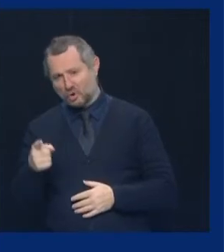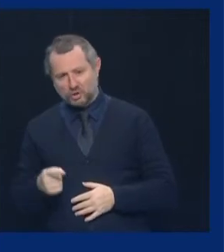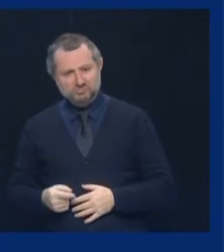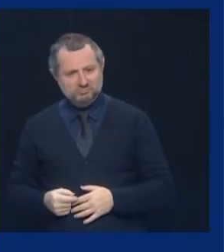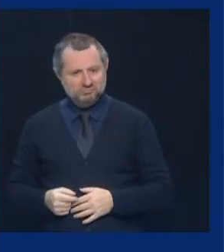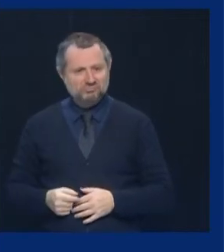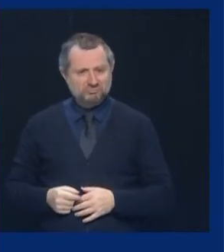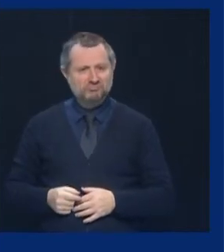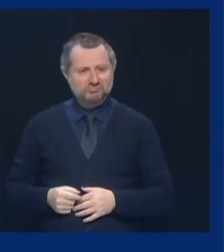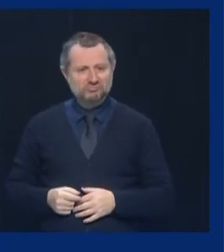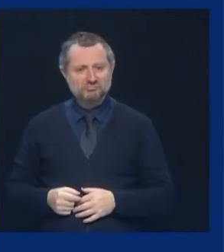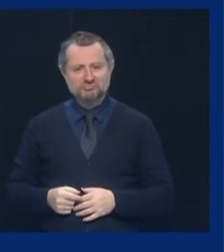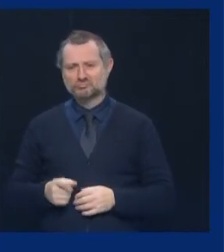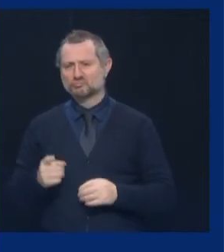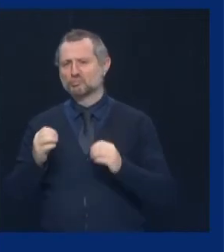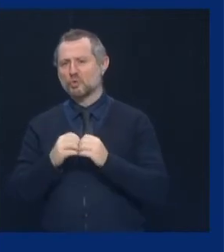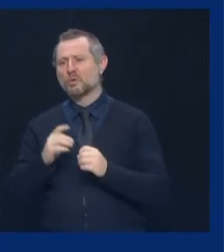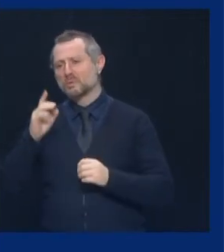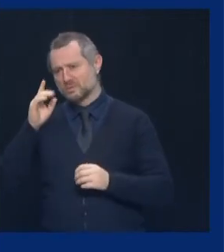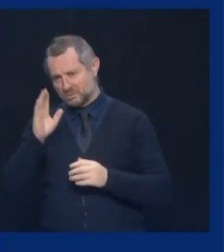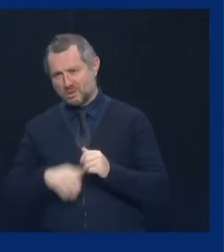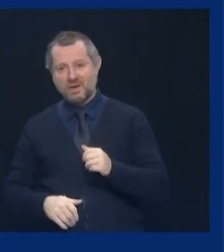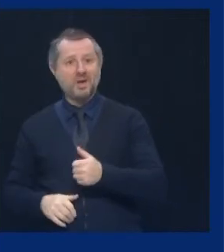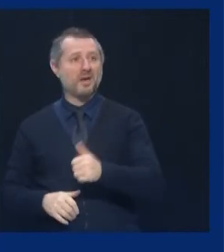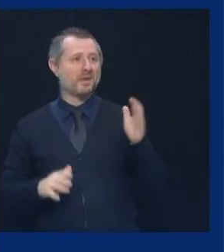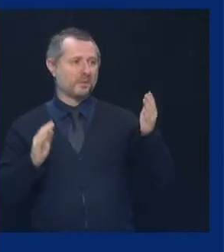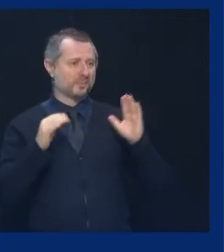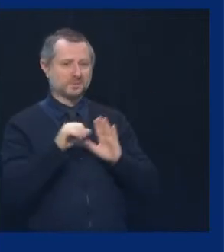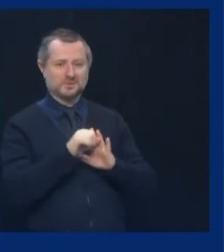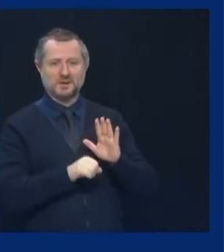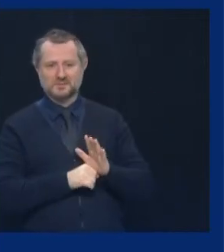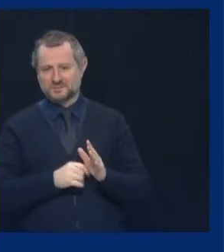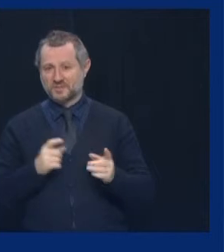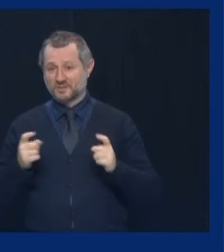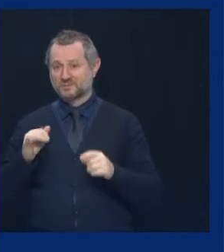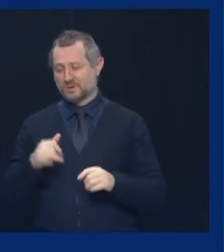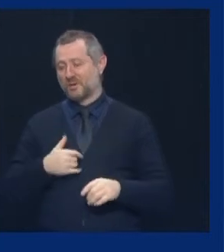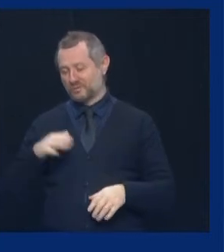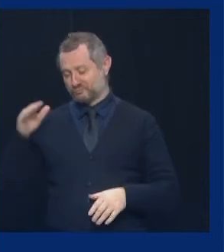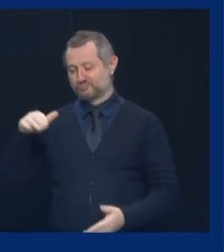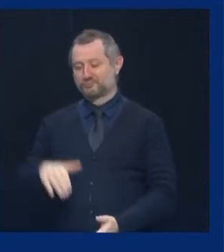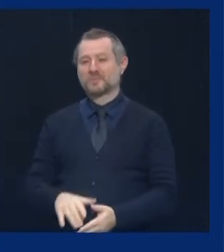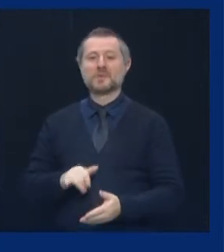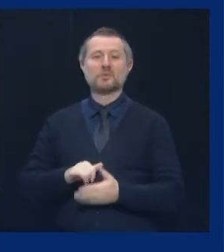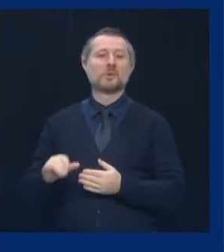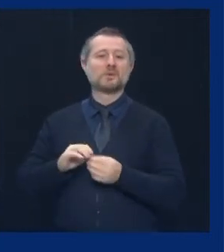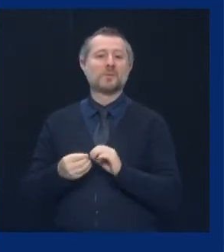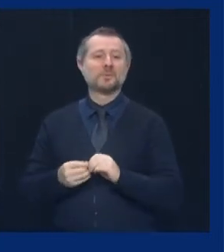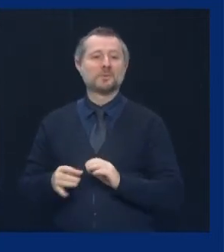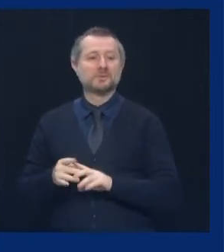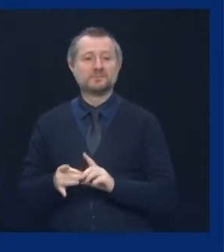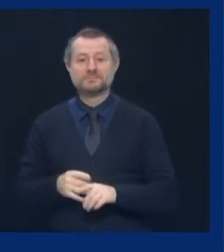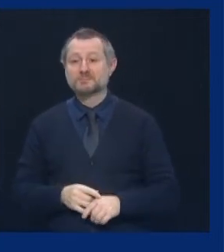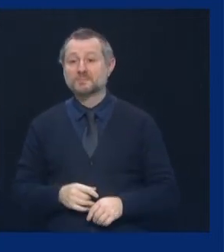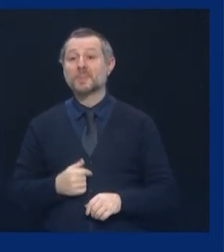YORK. BY THE WAY, NEW YORKERS WERE SMARTER THAN ALMOST ANY OTHER